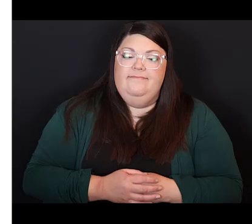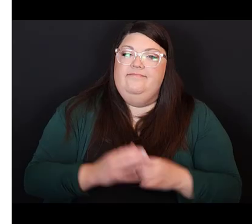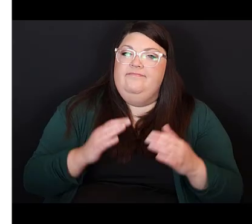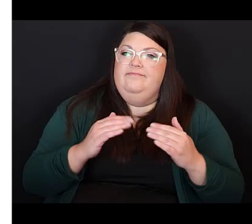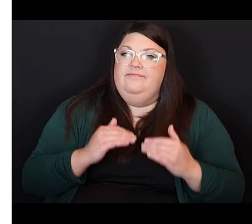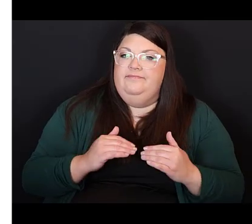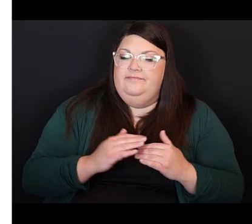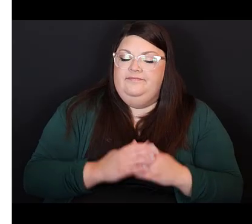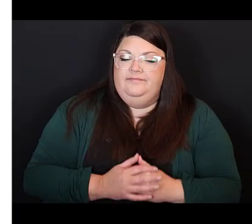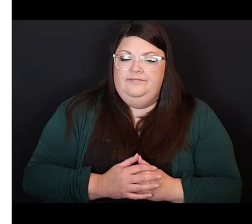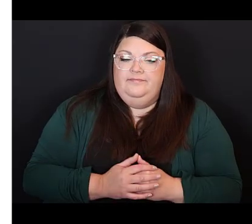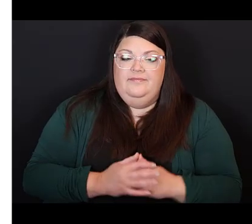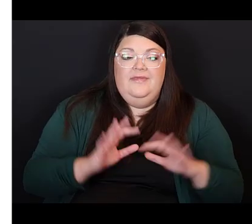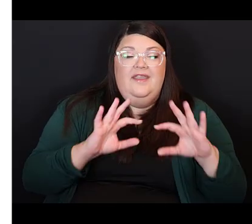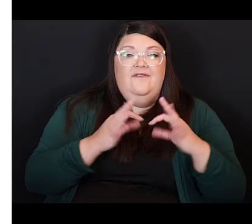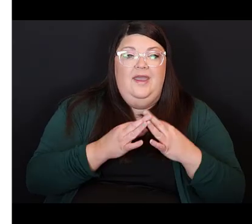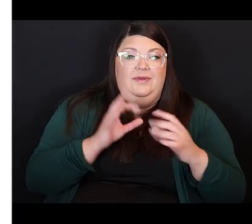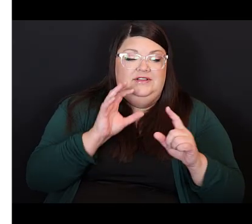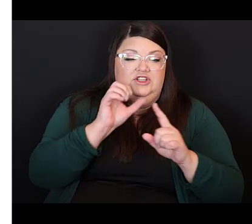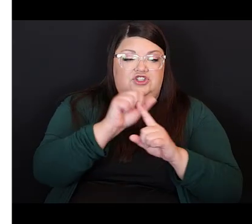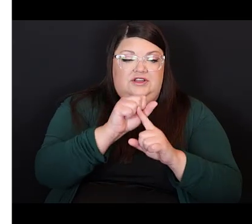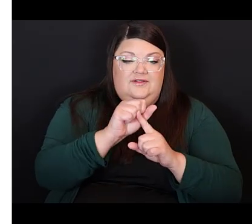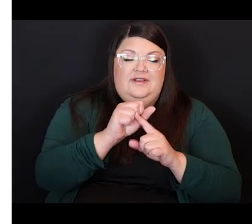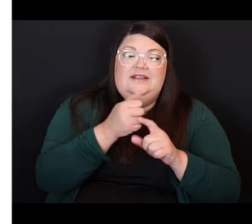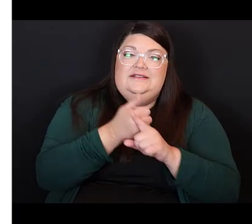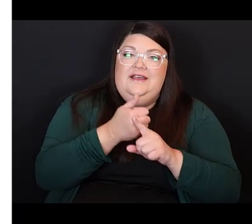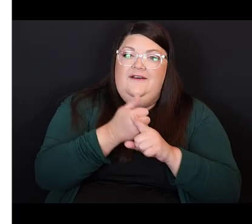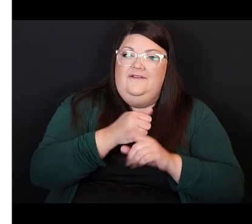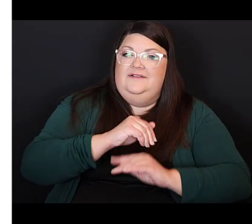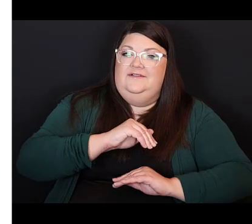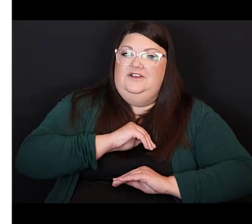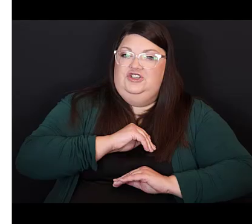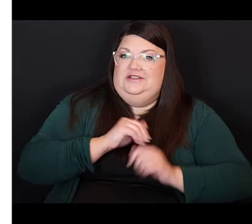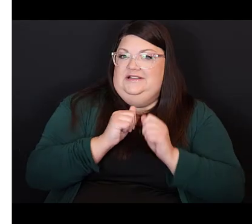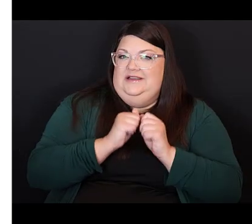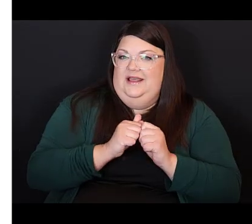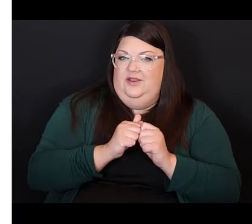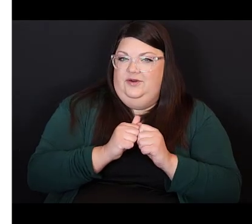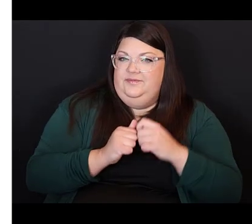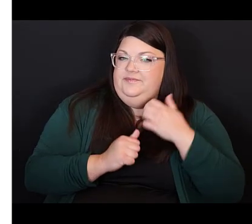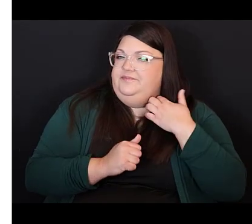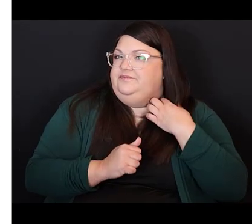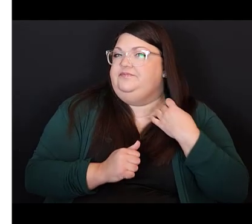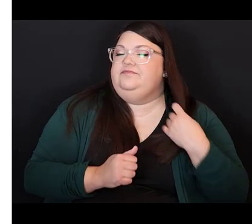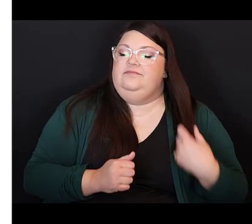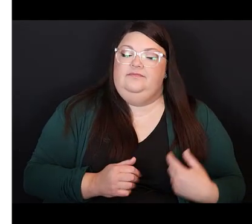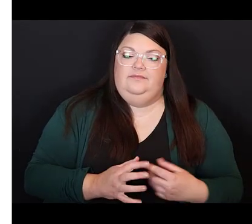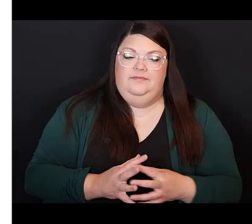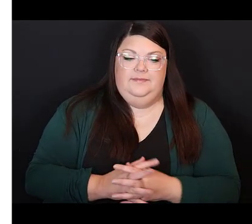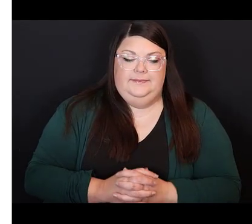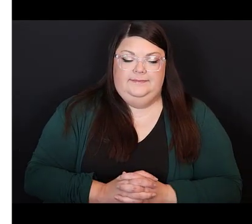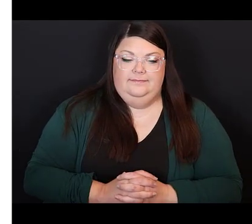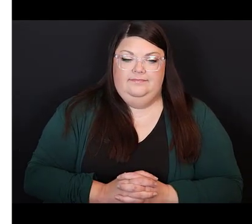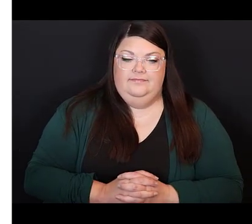Slide 4, Families Achieving Self Sufficiency Together.